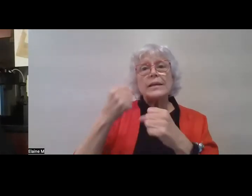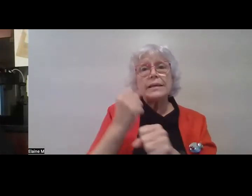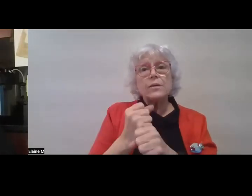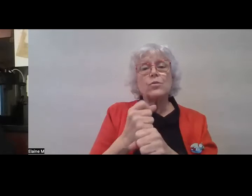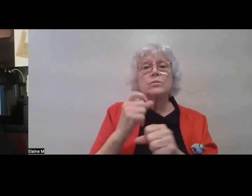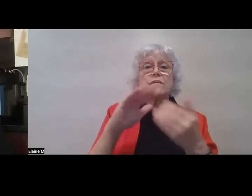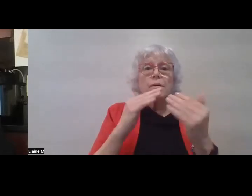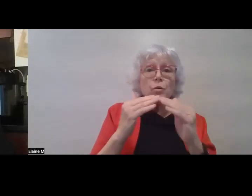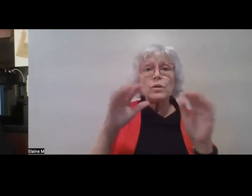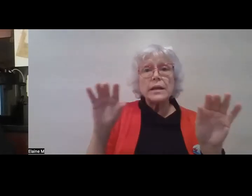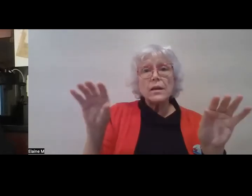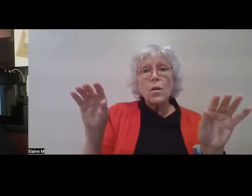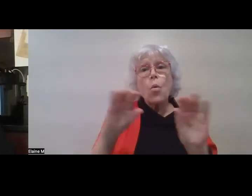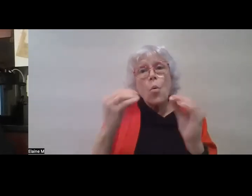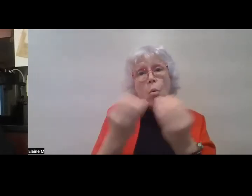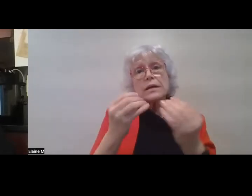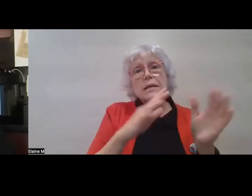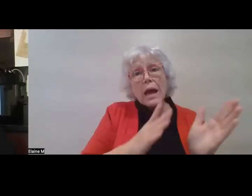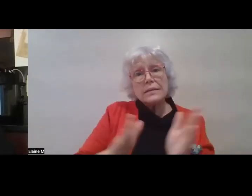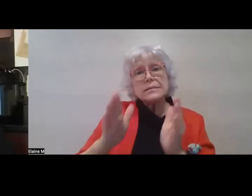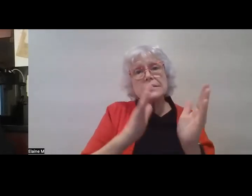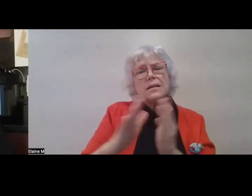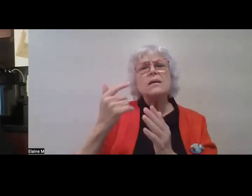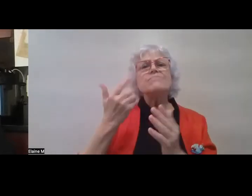work, I've learned that it's in our losses and